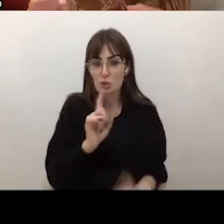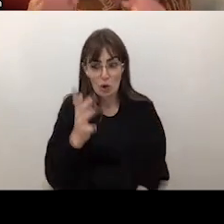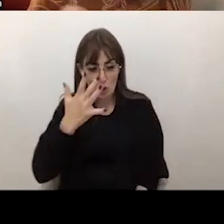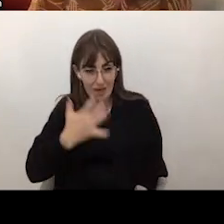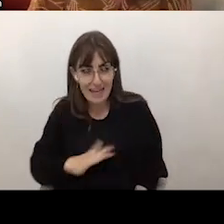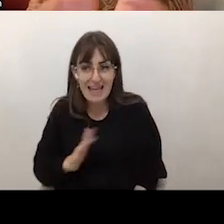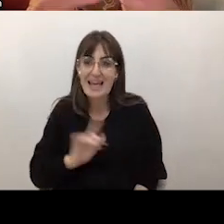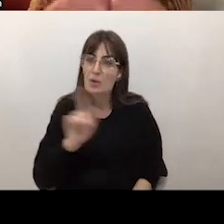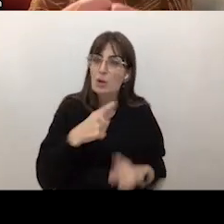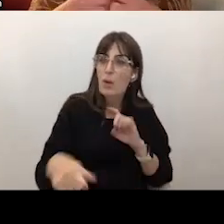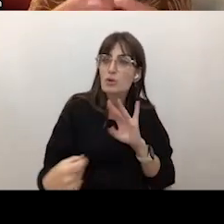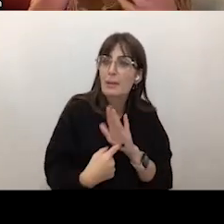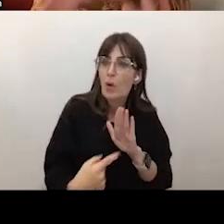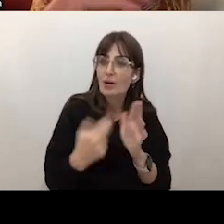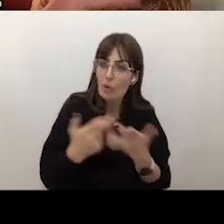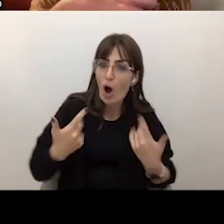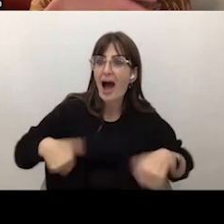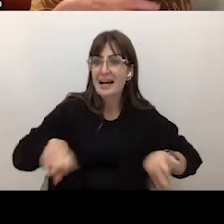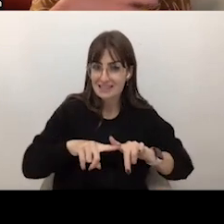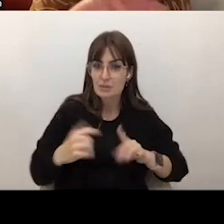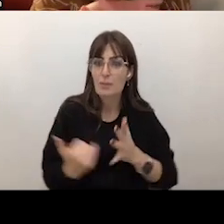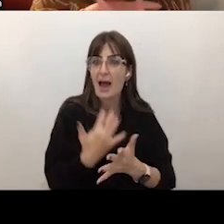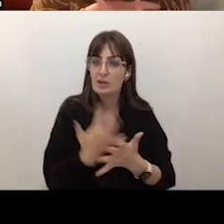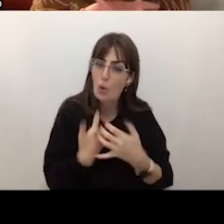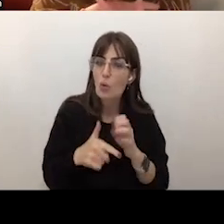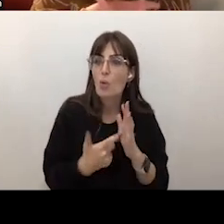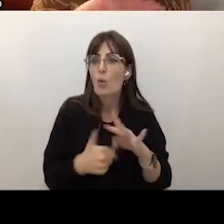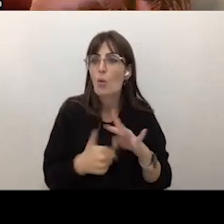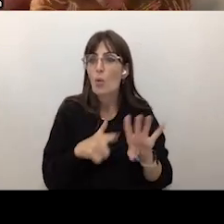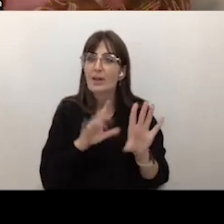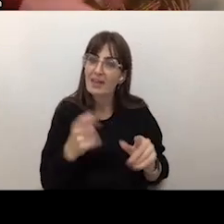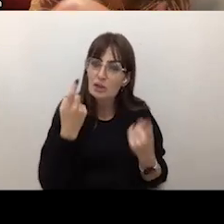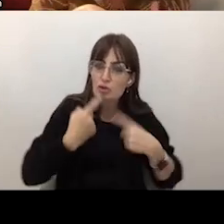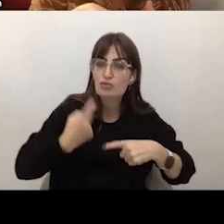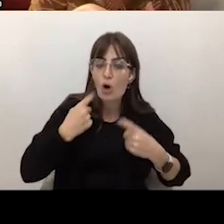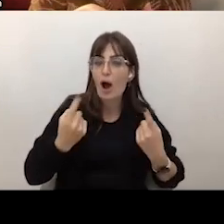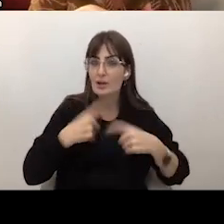is most important for us to have the quality data rather than trying to get everything?